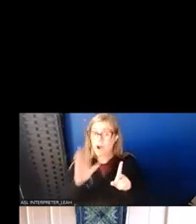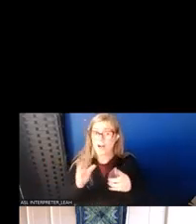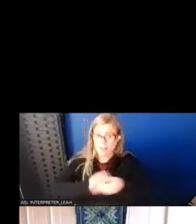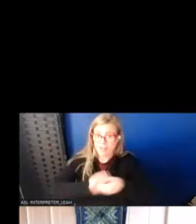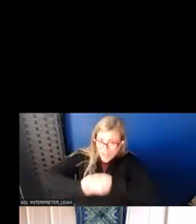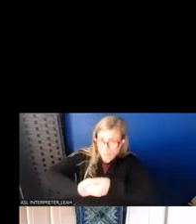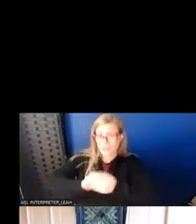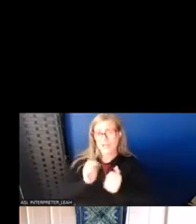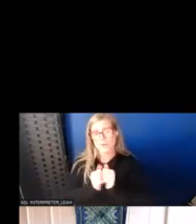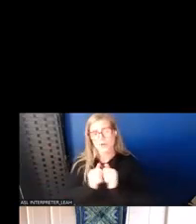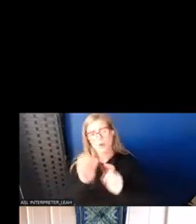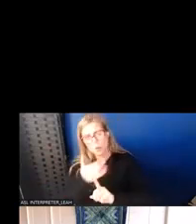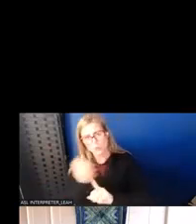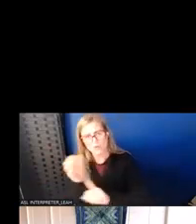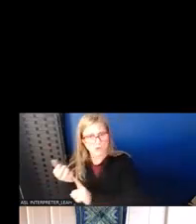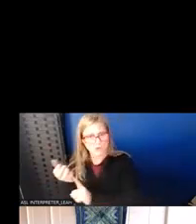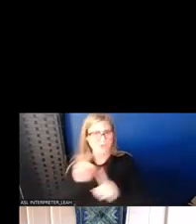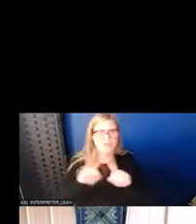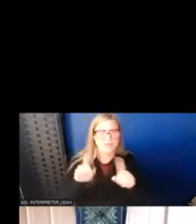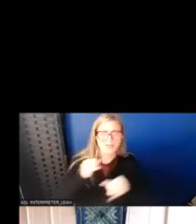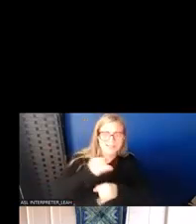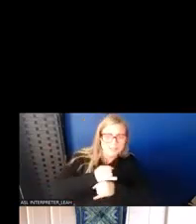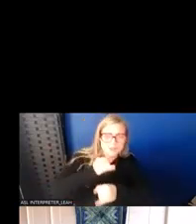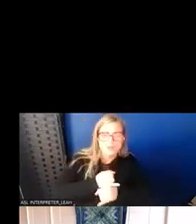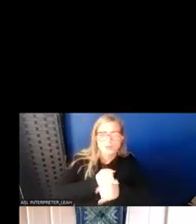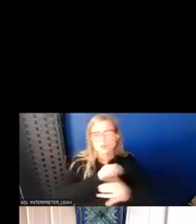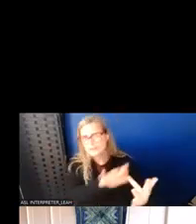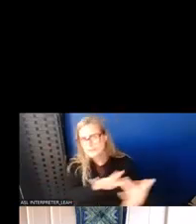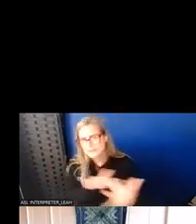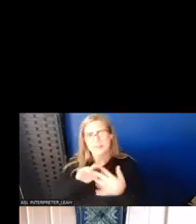different institutions and really across the world.